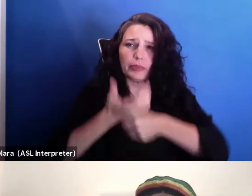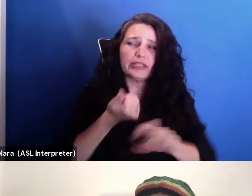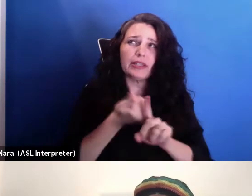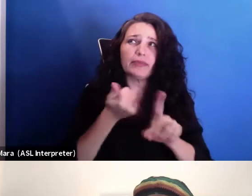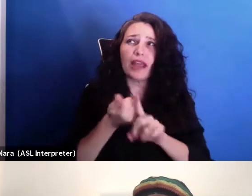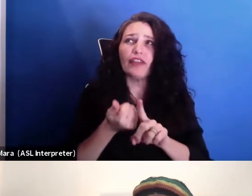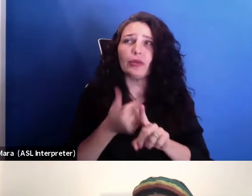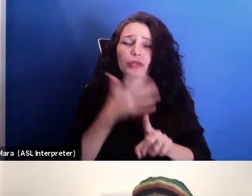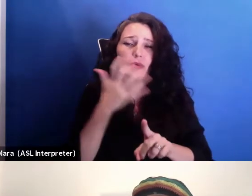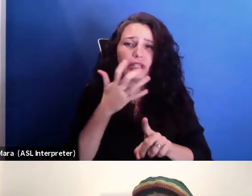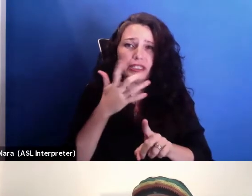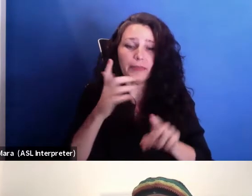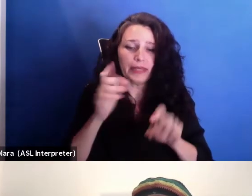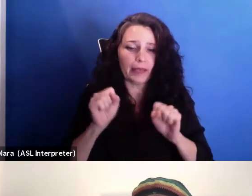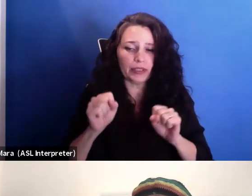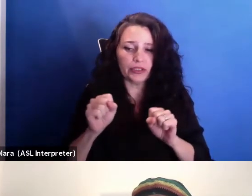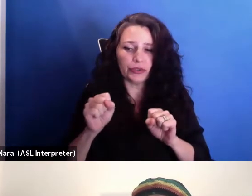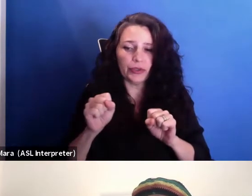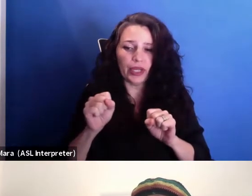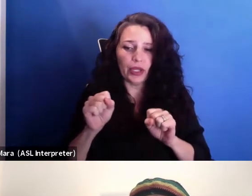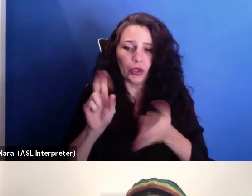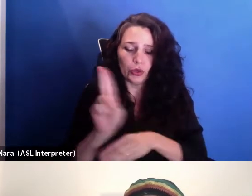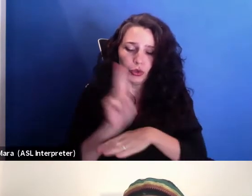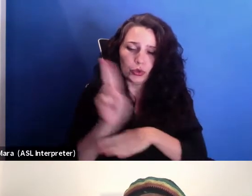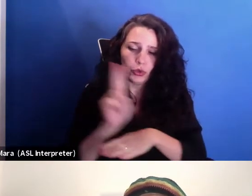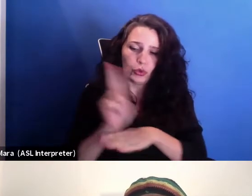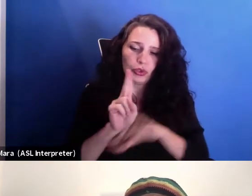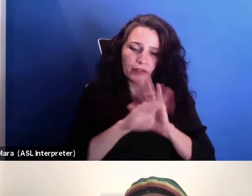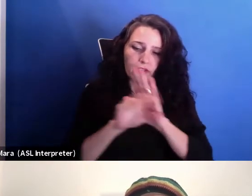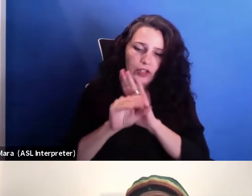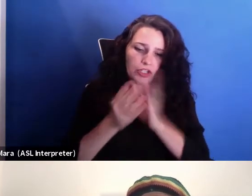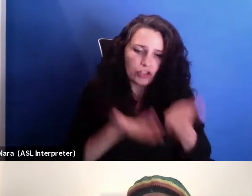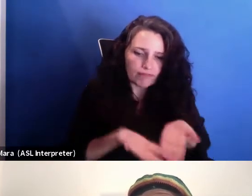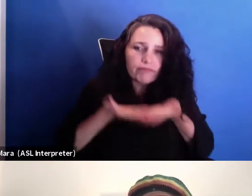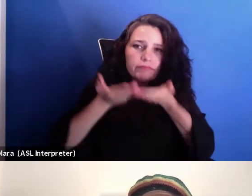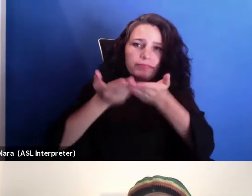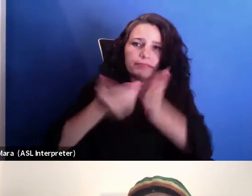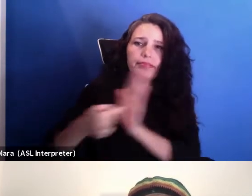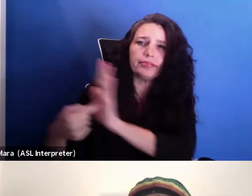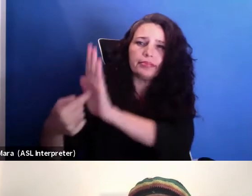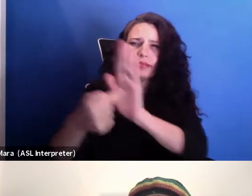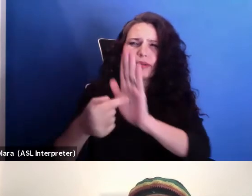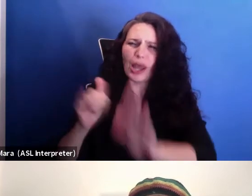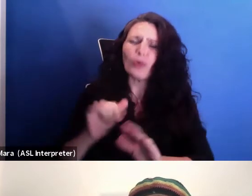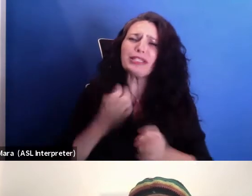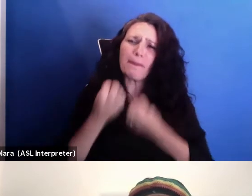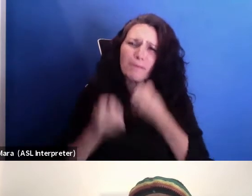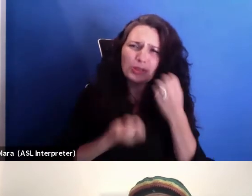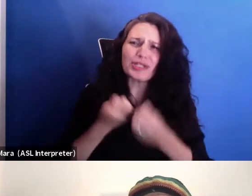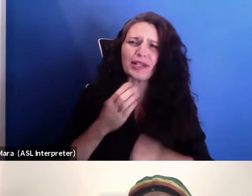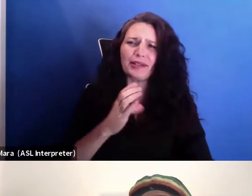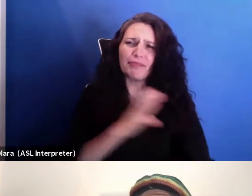was really emotional and powerful. And we were so lucky to find it. Jim, what was it like for you looking at the footage?